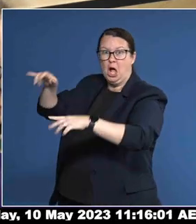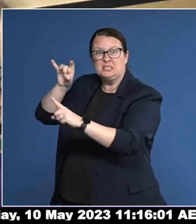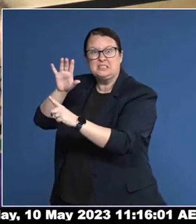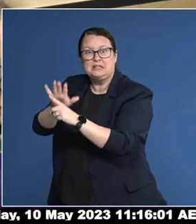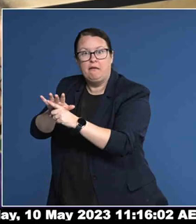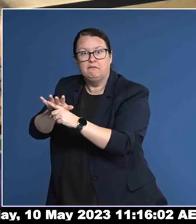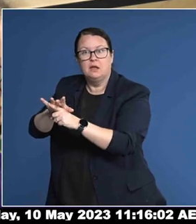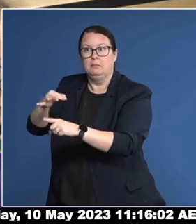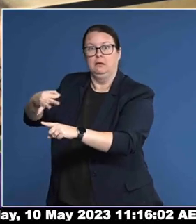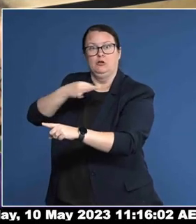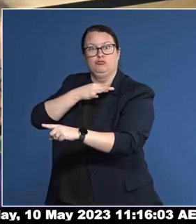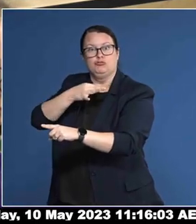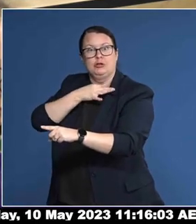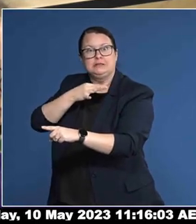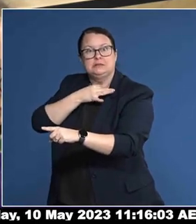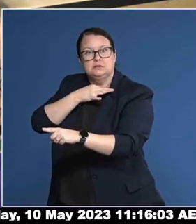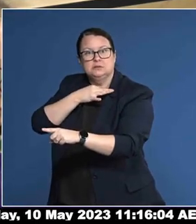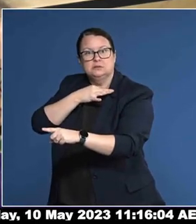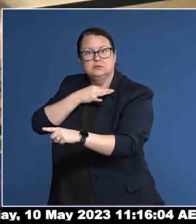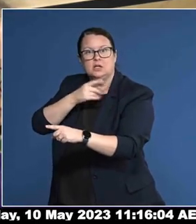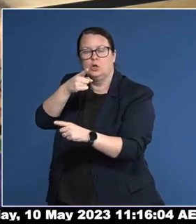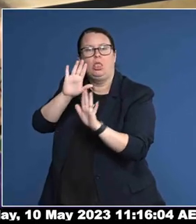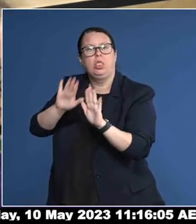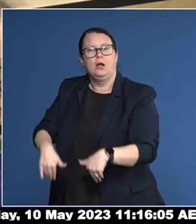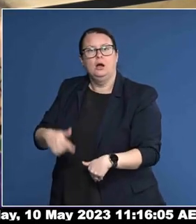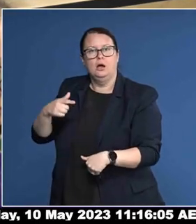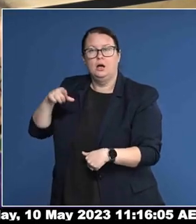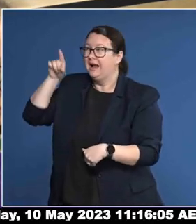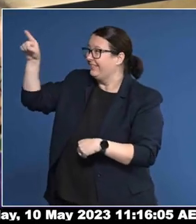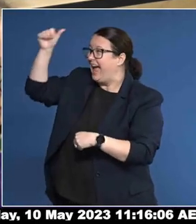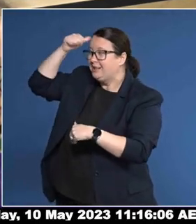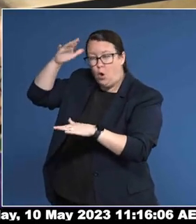fact, self-harming in spite of having a disability, or in addition to having a